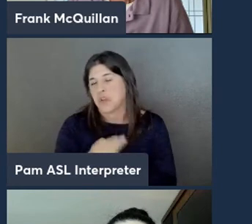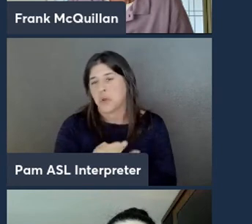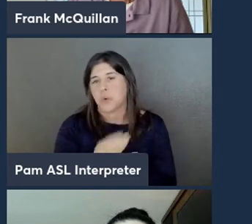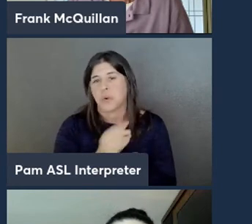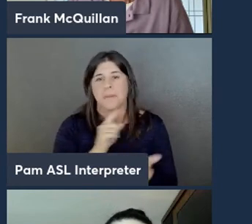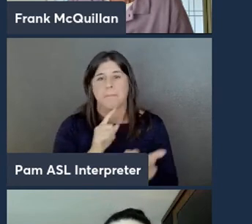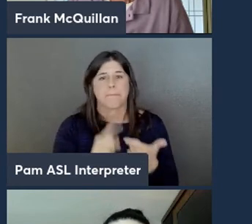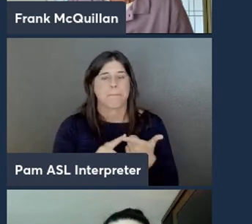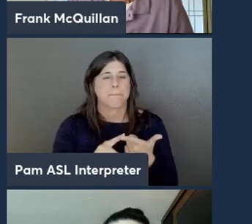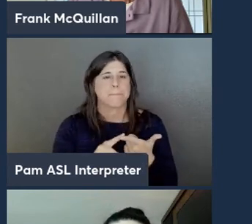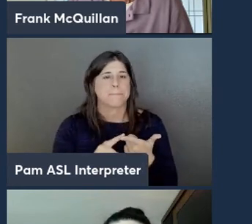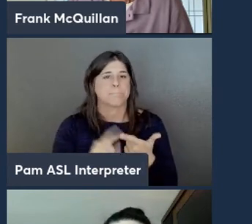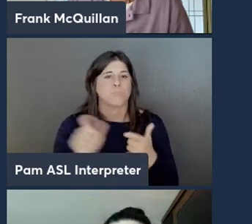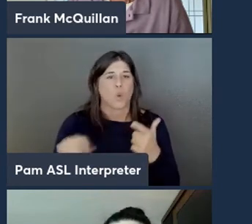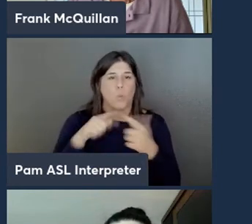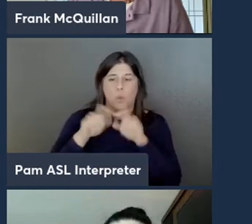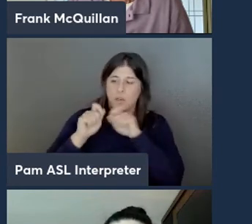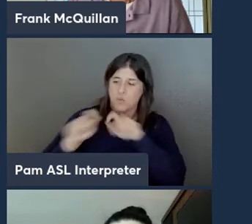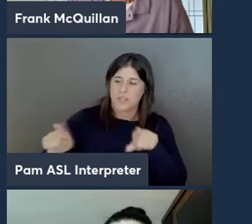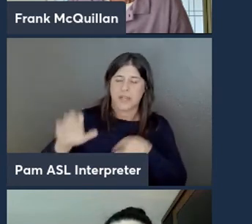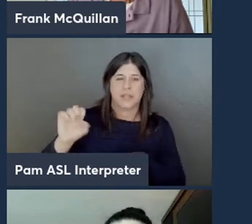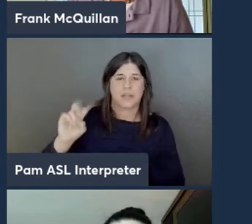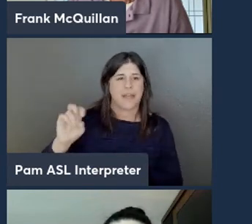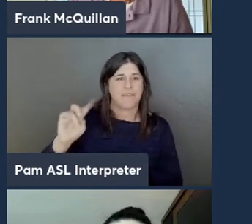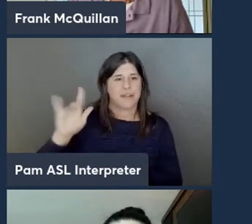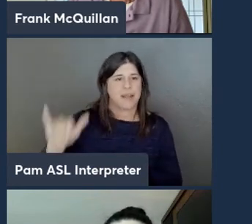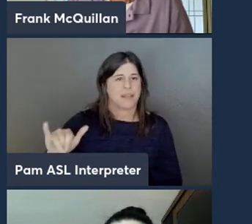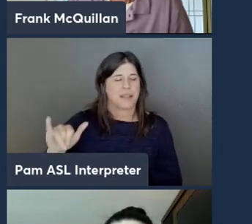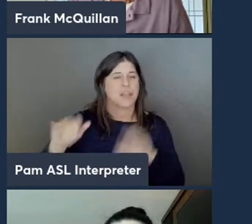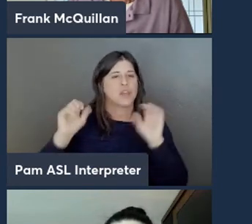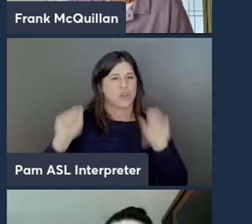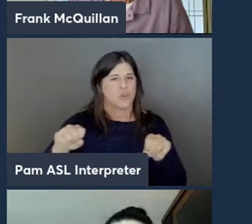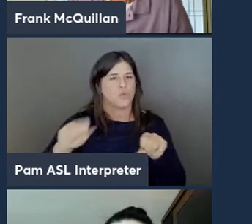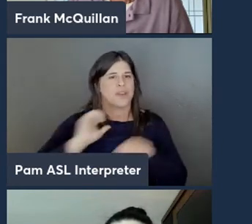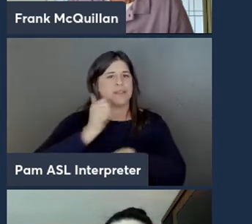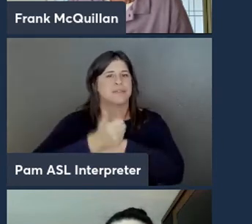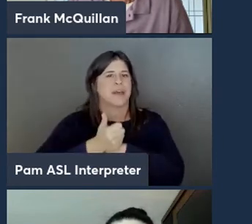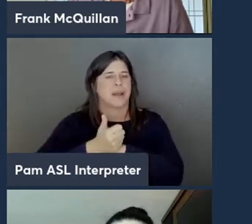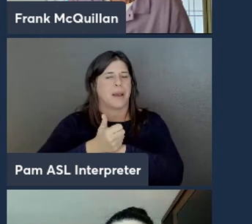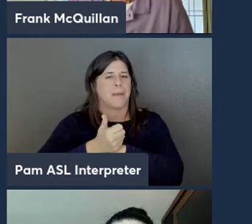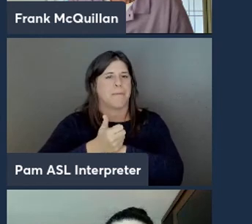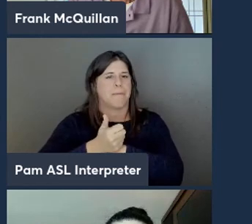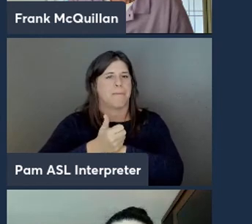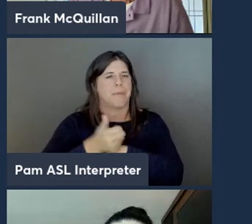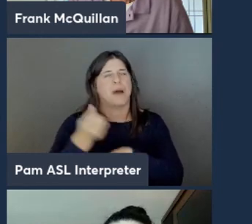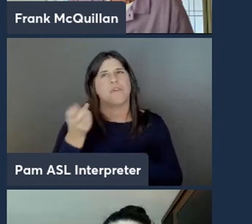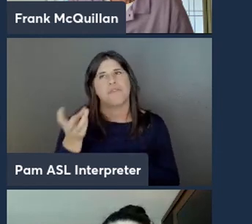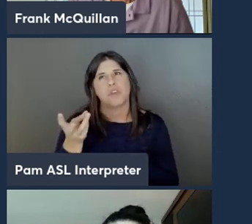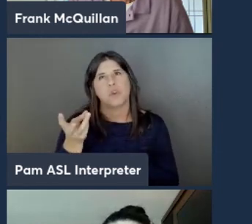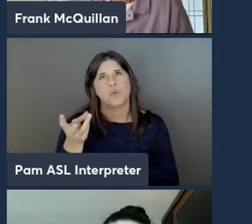when you send events to Evidently, you're able to set a few key parameters